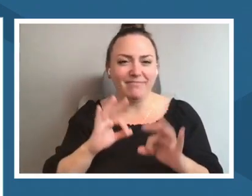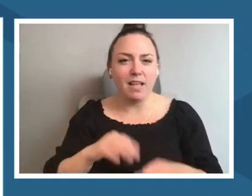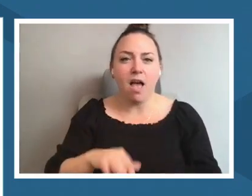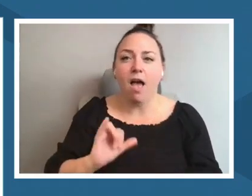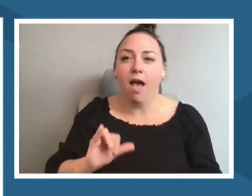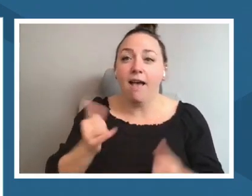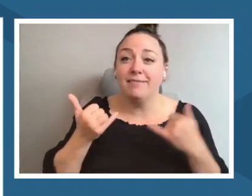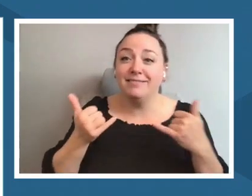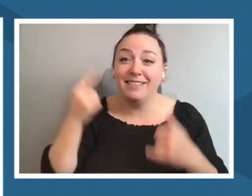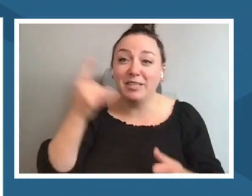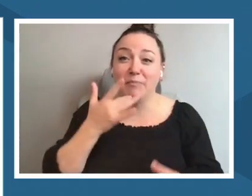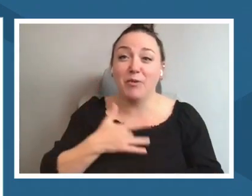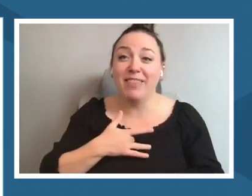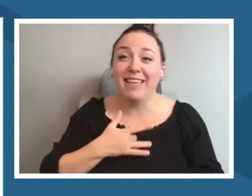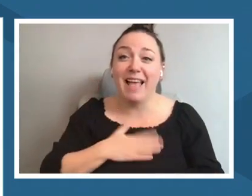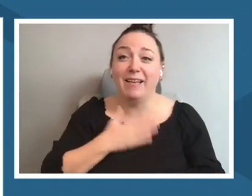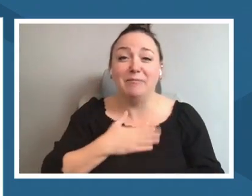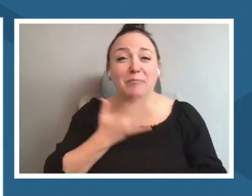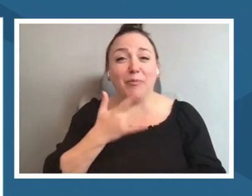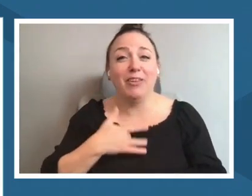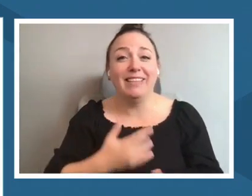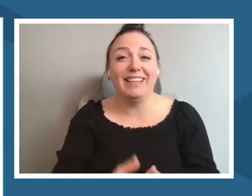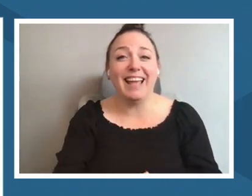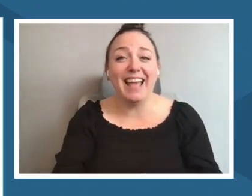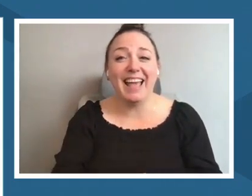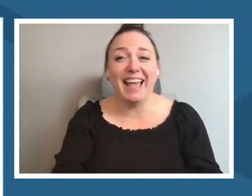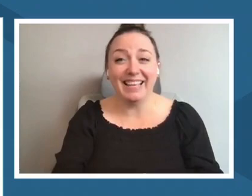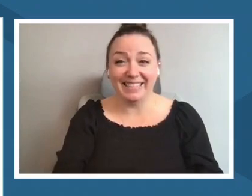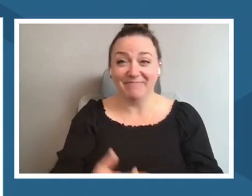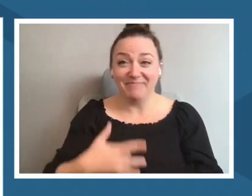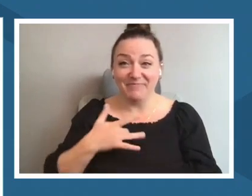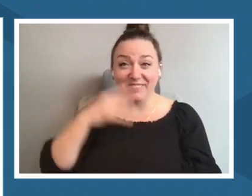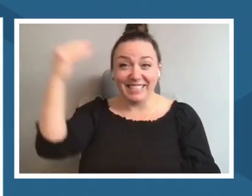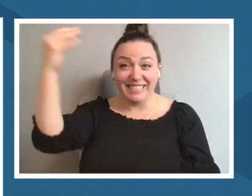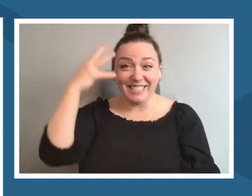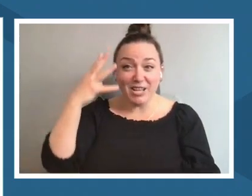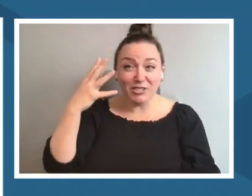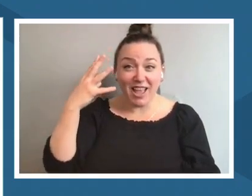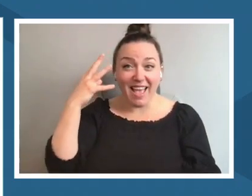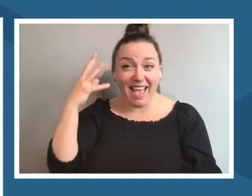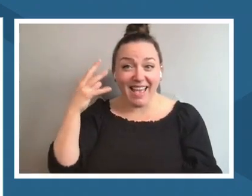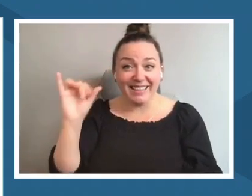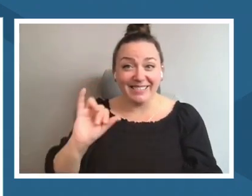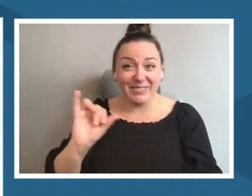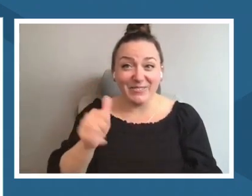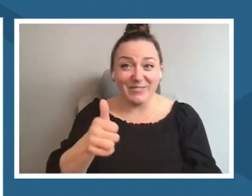birthday i'm feeling sunshiny awesome